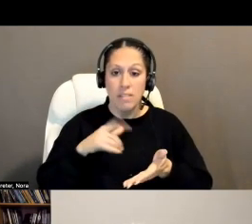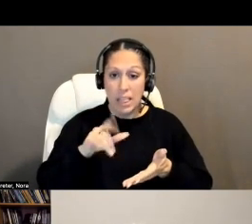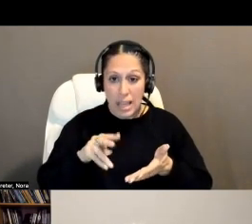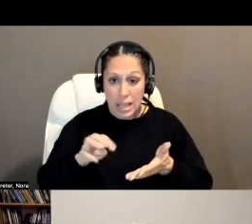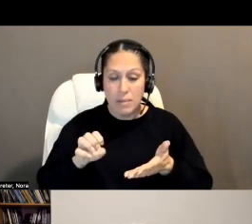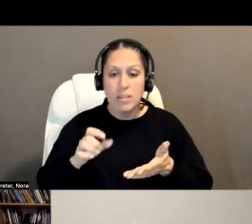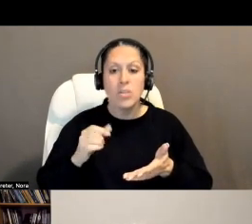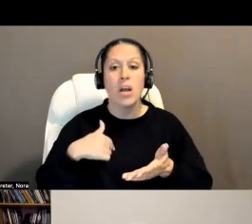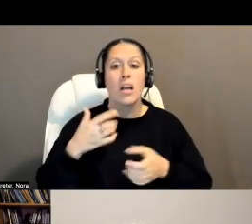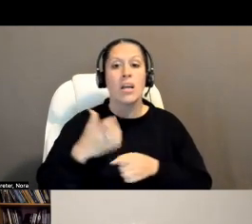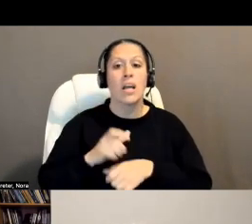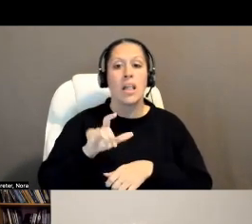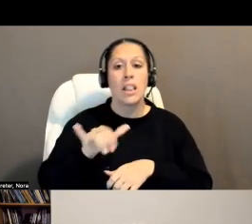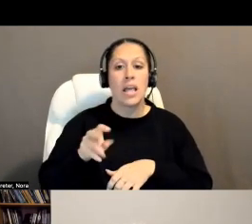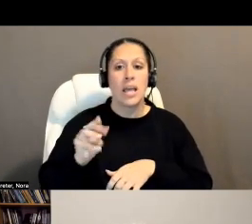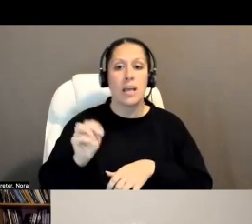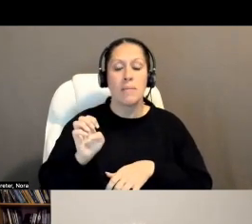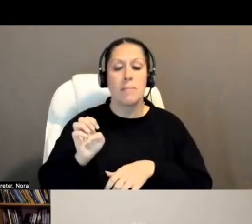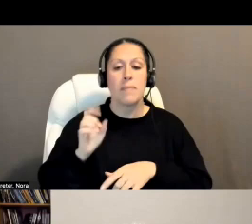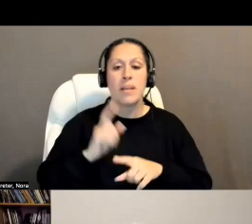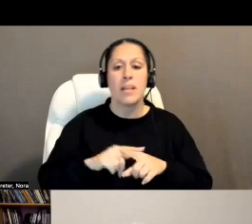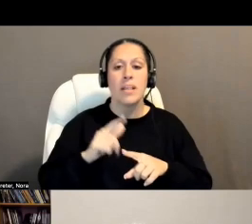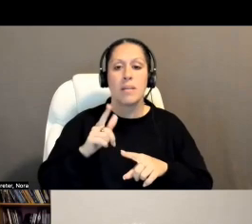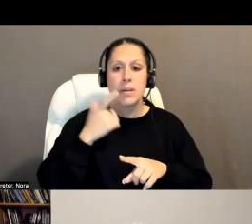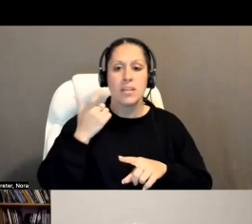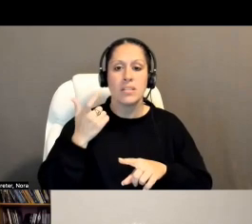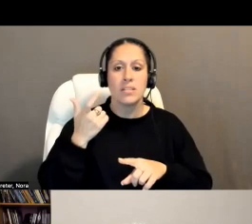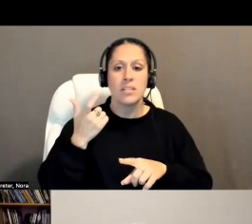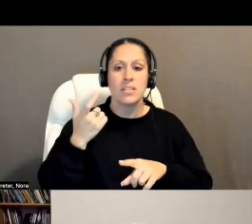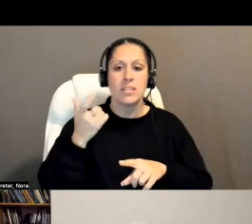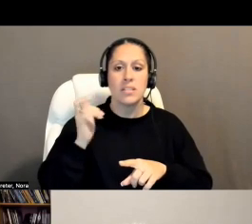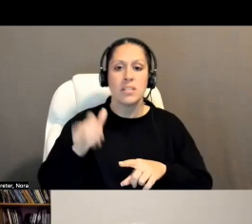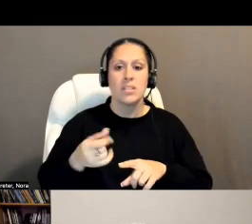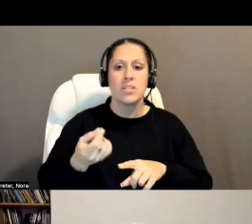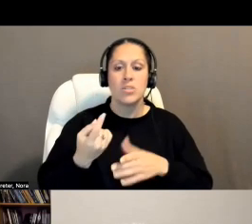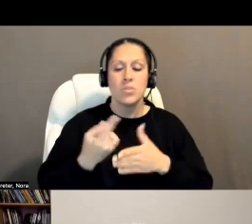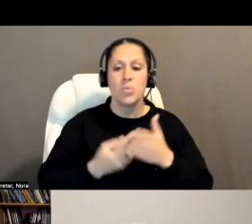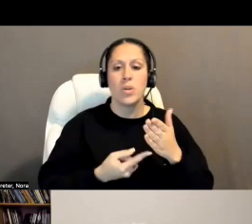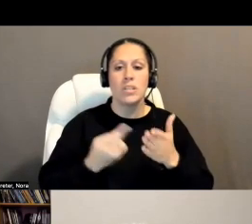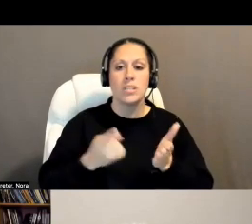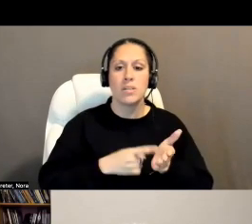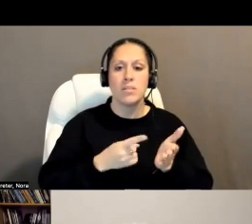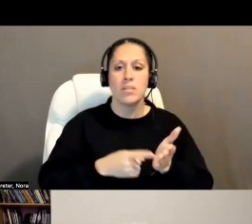Um, so, I got Lyme, and then because Lyme is what is sometimes known as, like, a "trigger